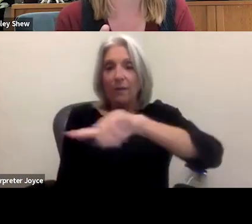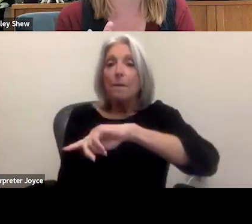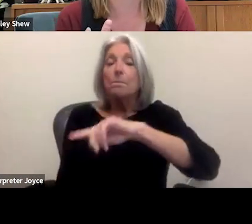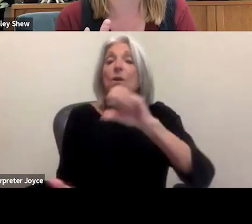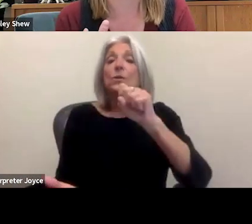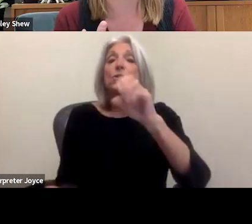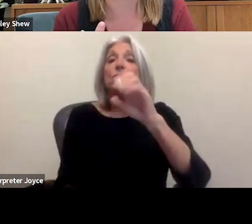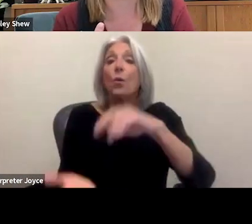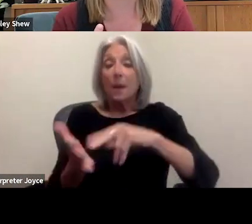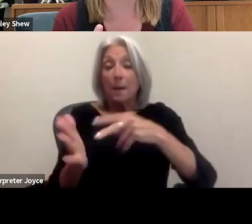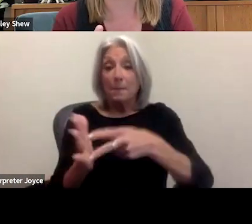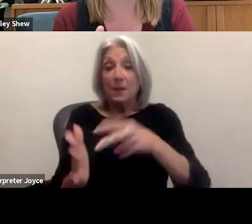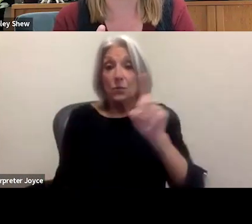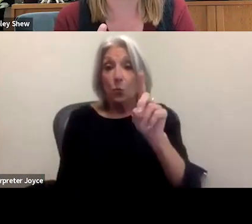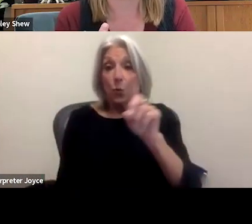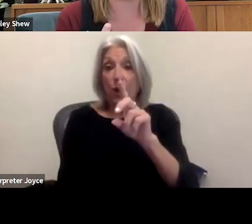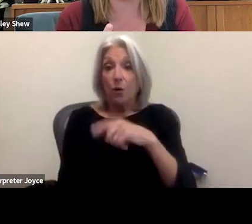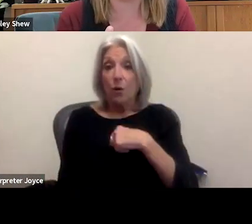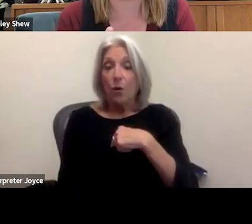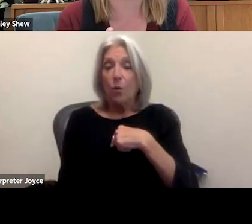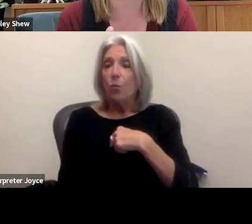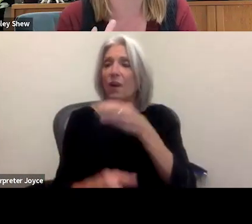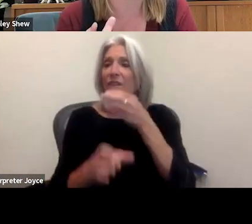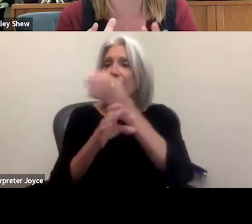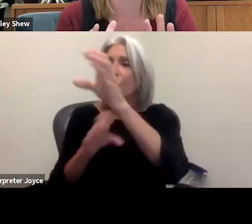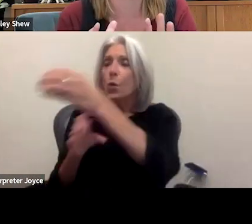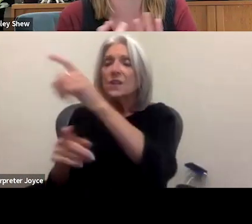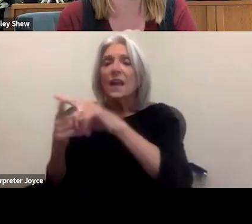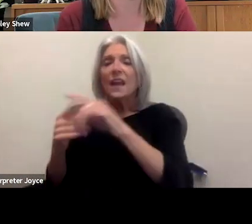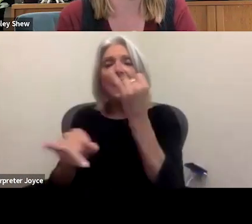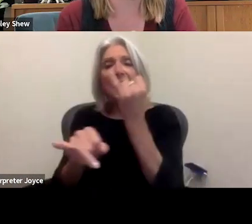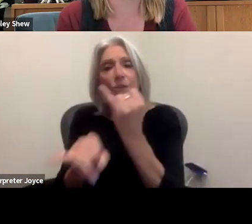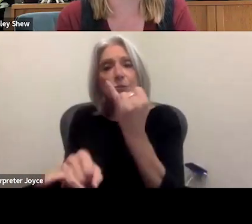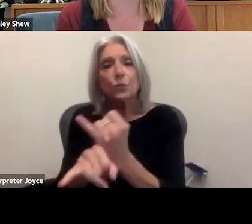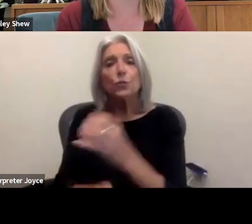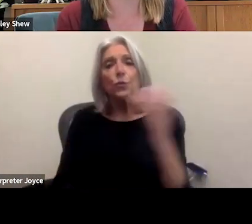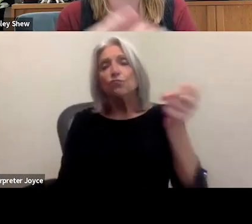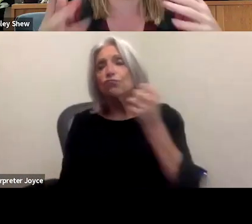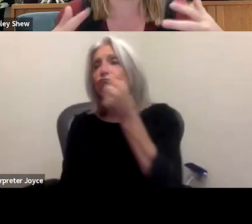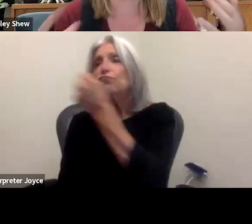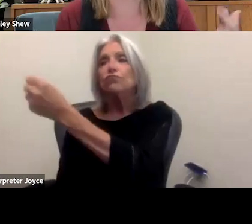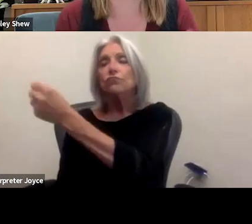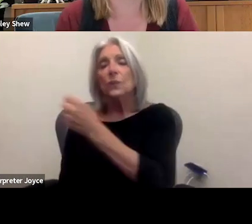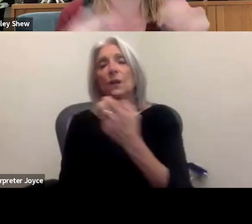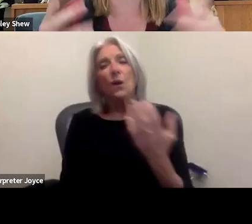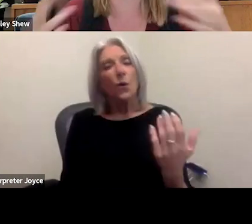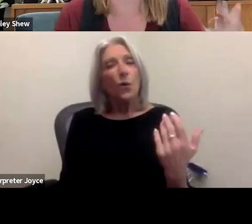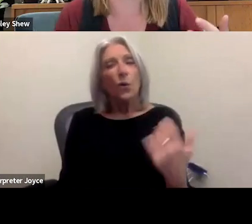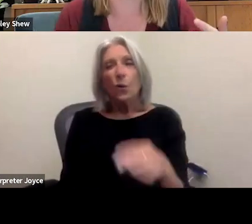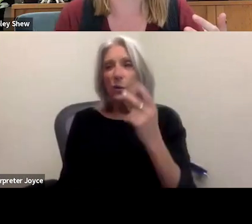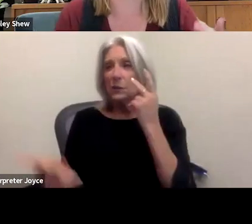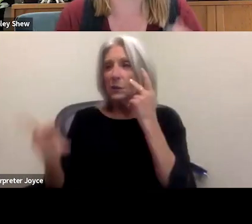We see this with forced institutionalization of disabled people. We see all of this in non-disabled experts